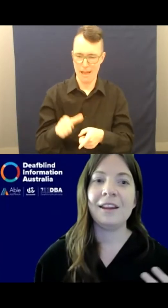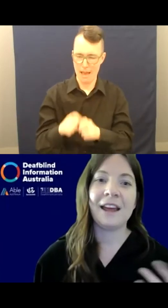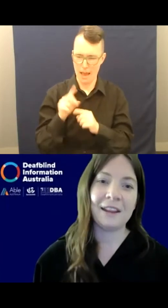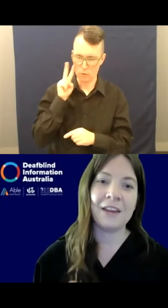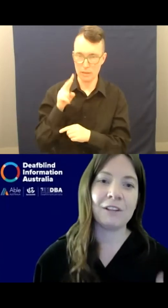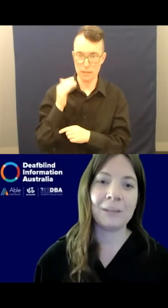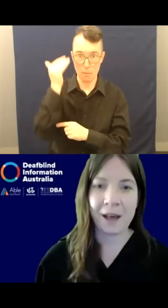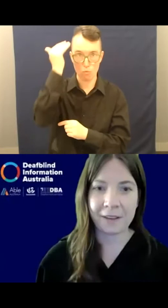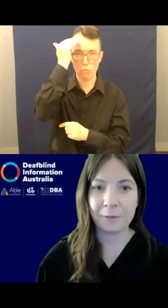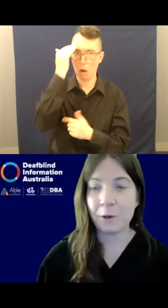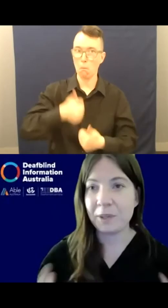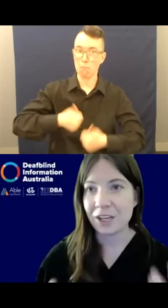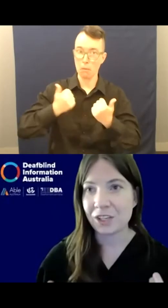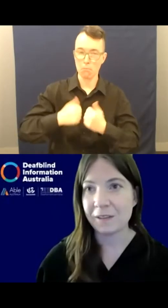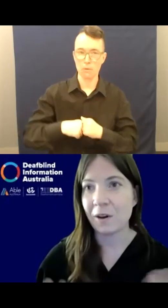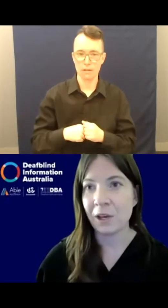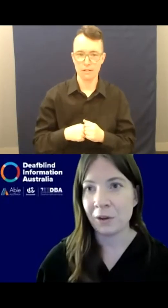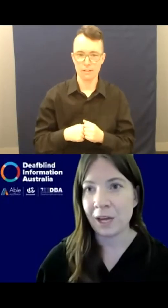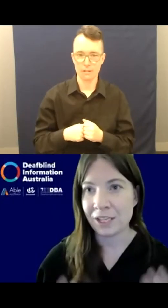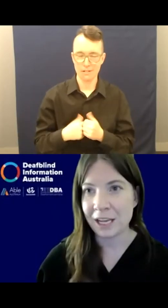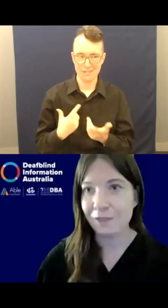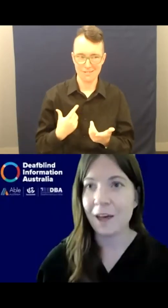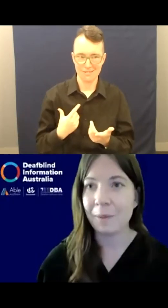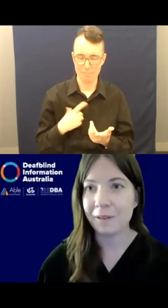that really masks what potentially is going on underneath for that person.